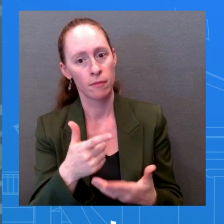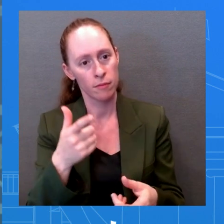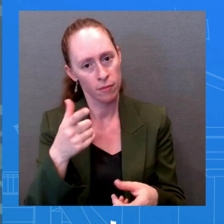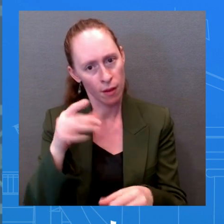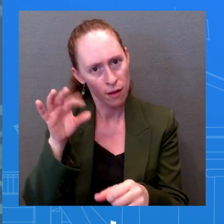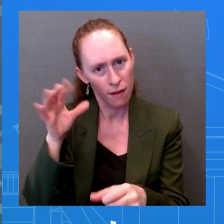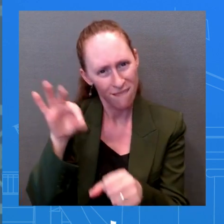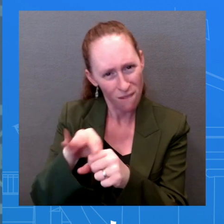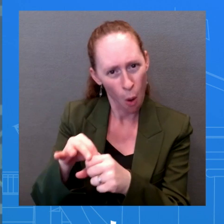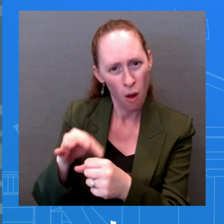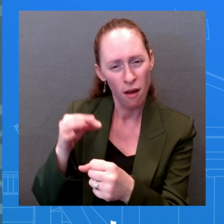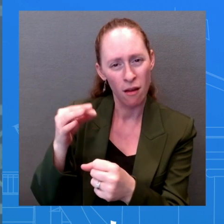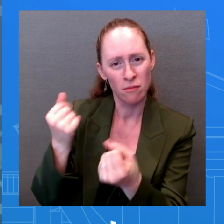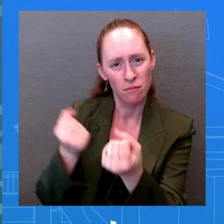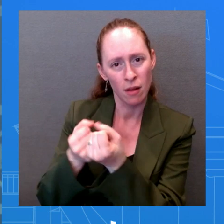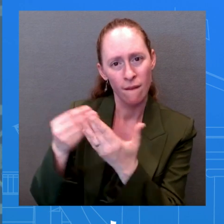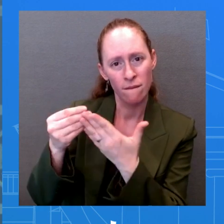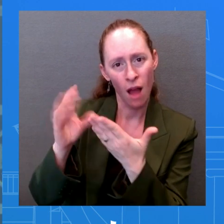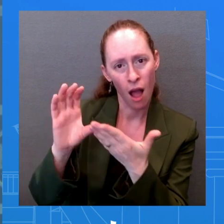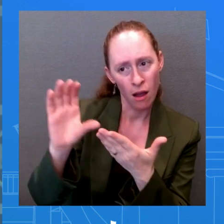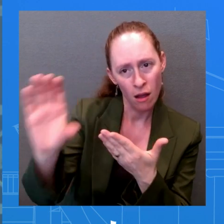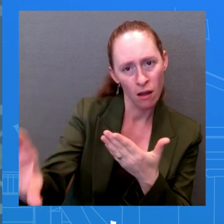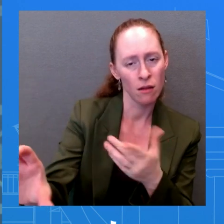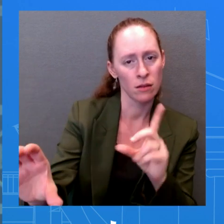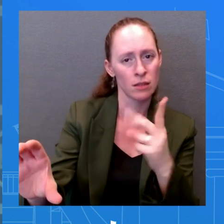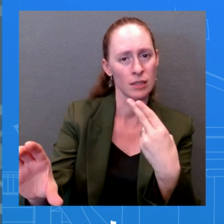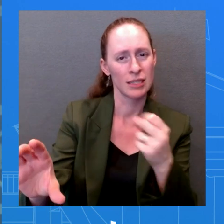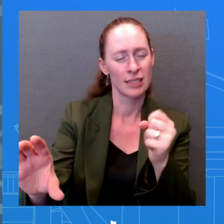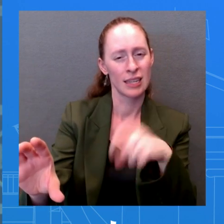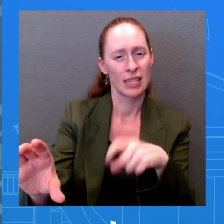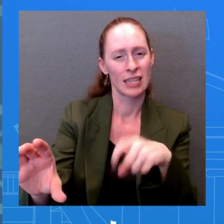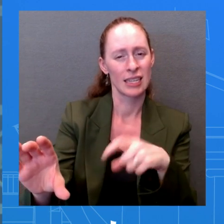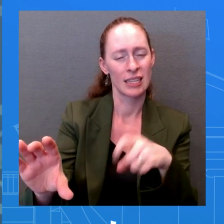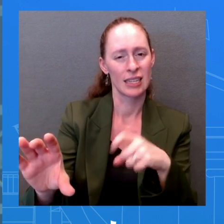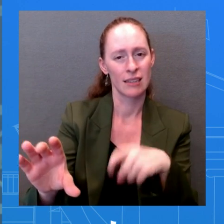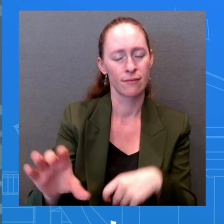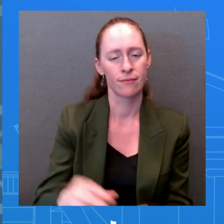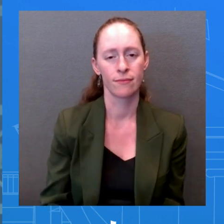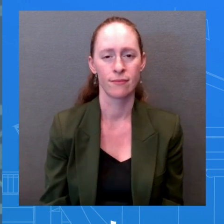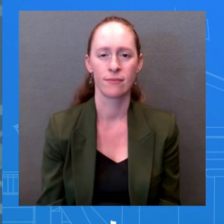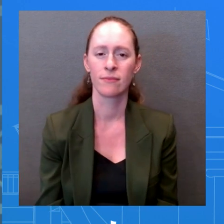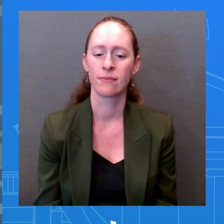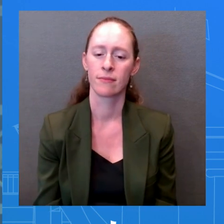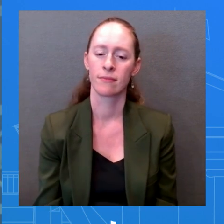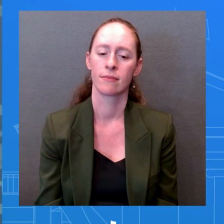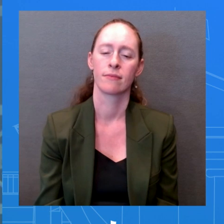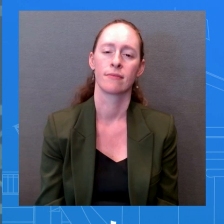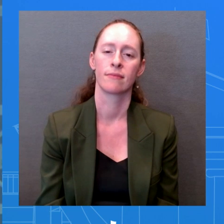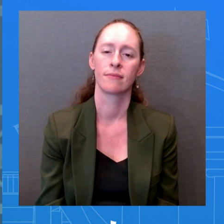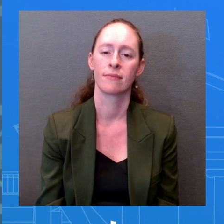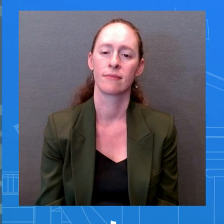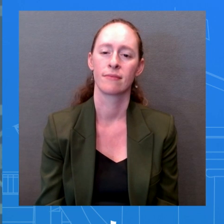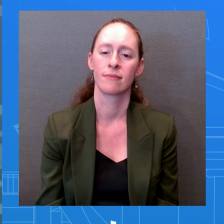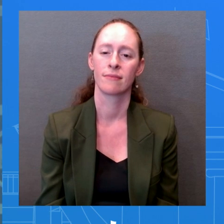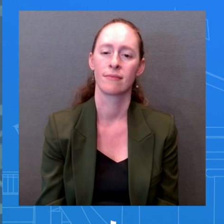funding that they need to fix the system, or by helping pass a comprehensive immigration reform bill.